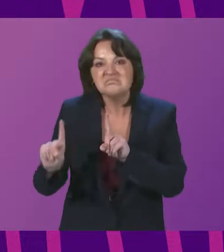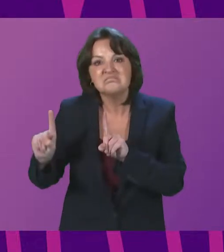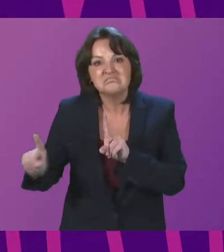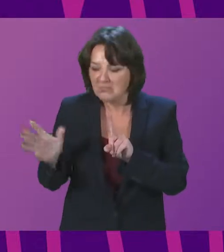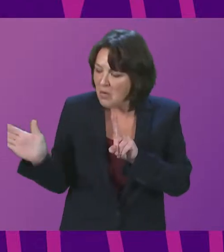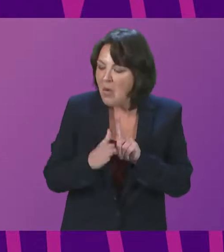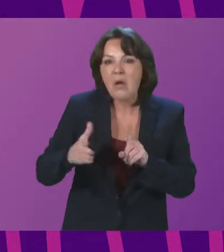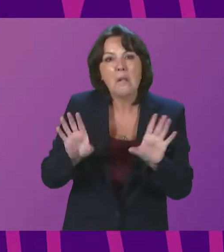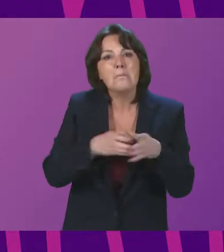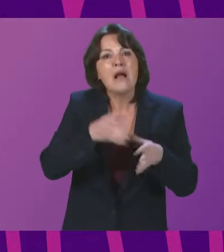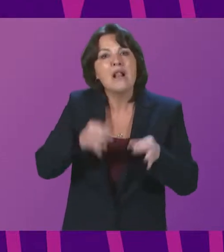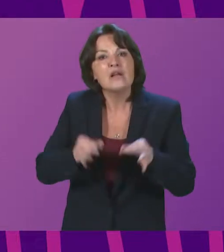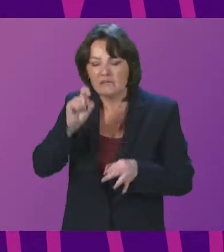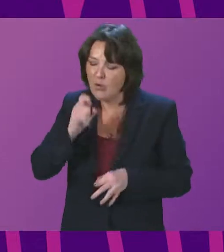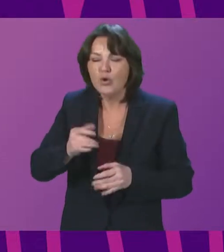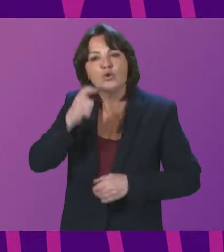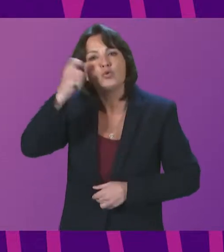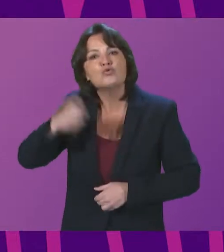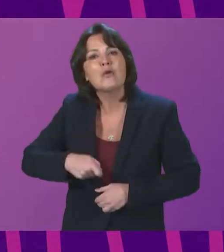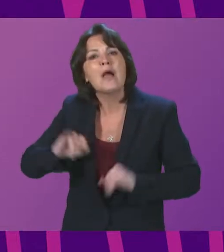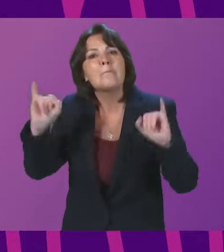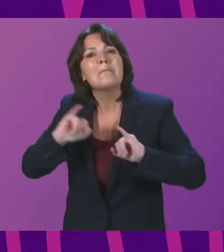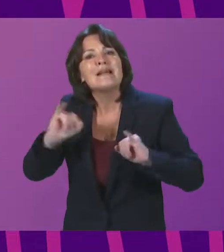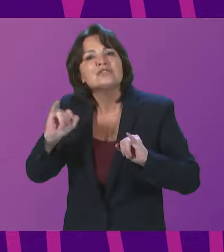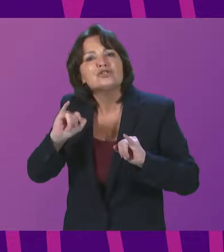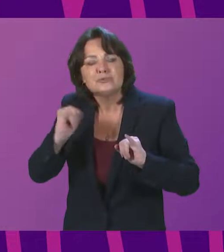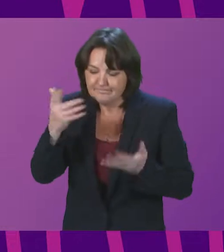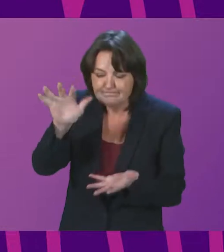The people of Ukraine need our help in their time of need.